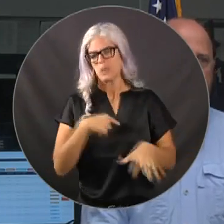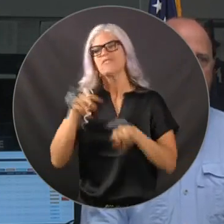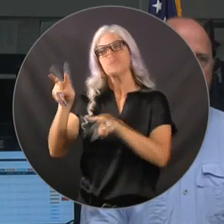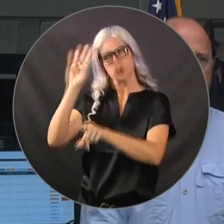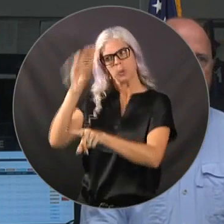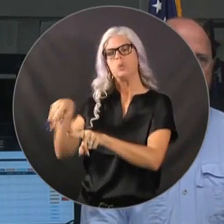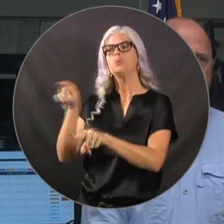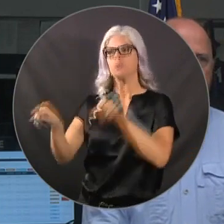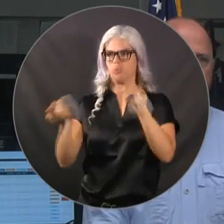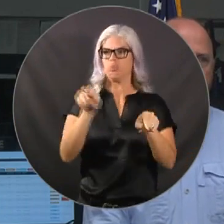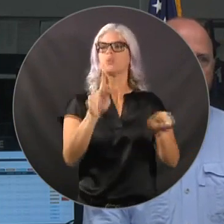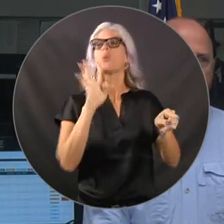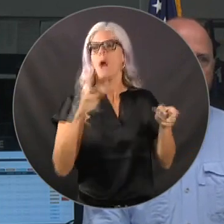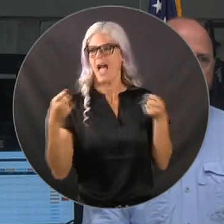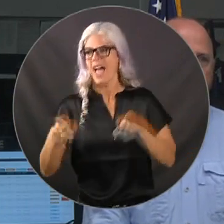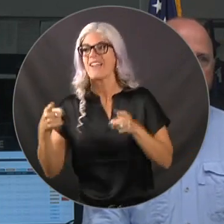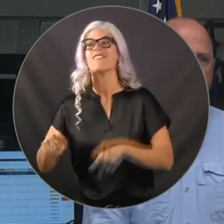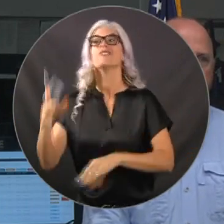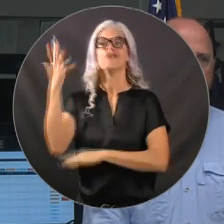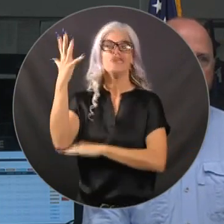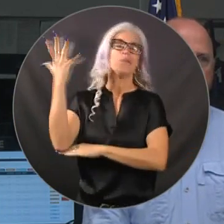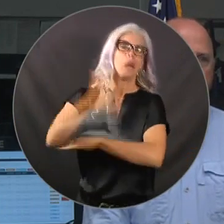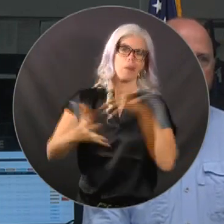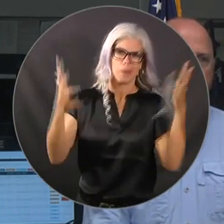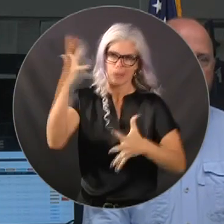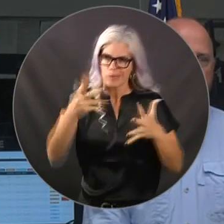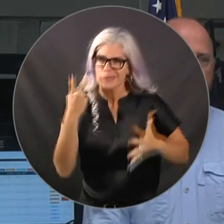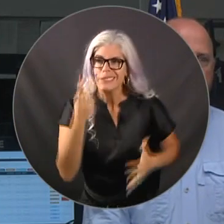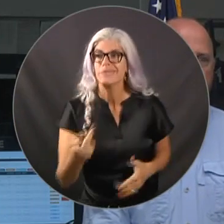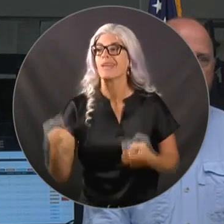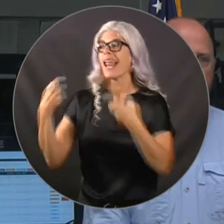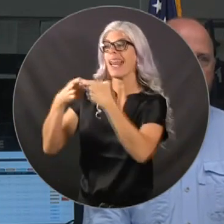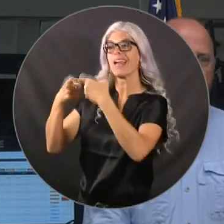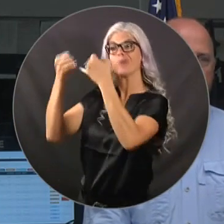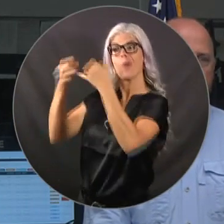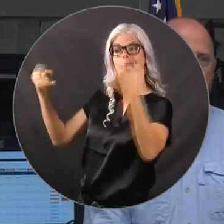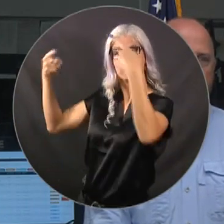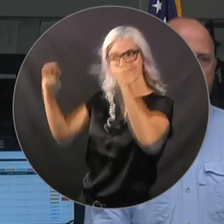down trees, you have powe some road washouts, combi